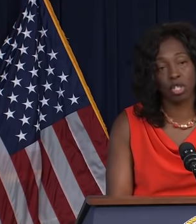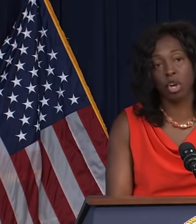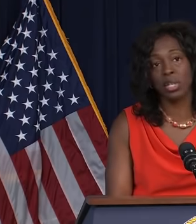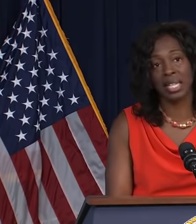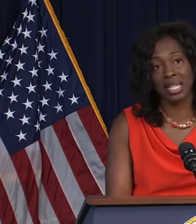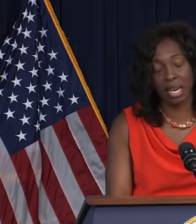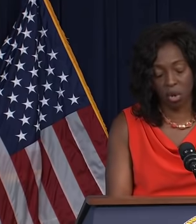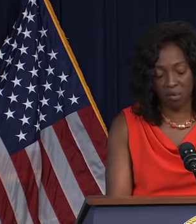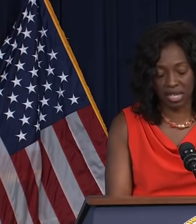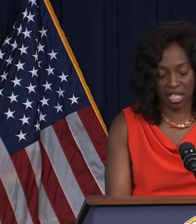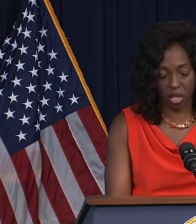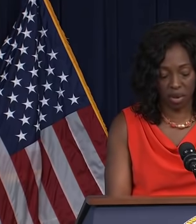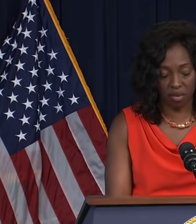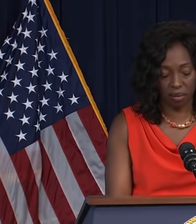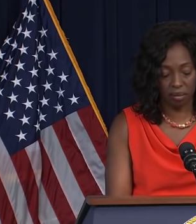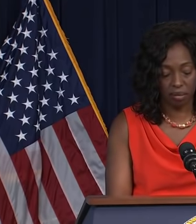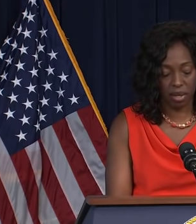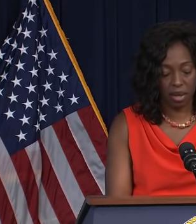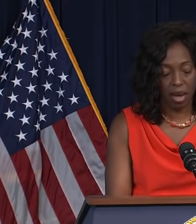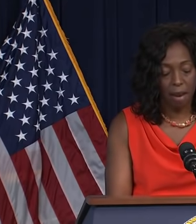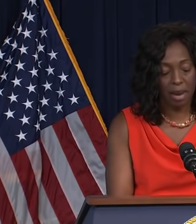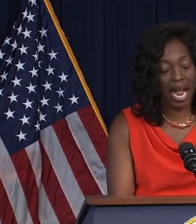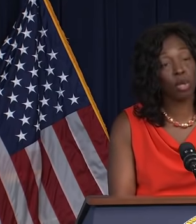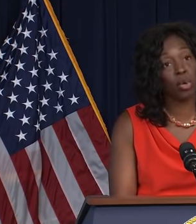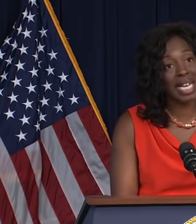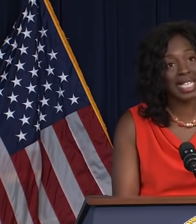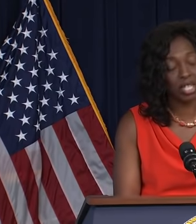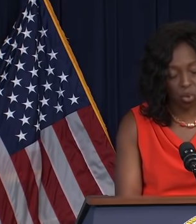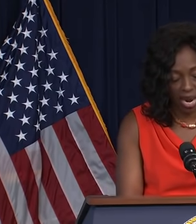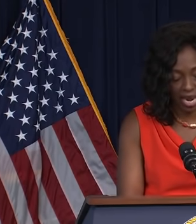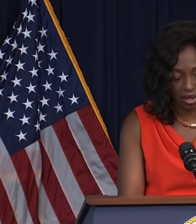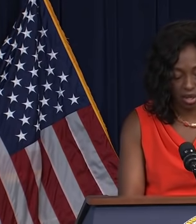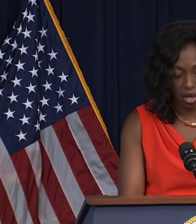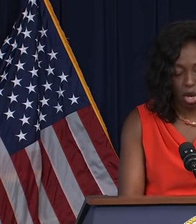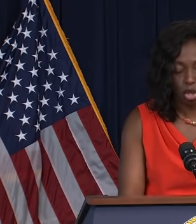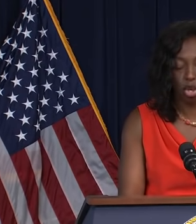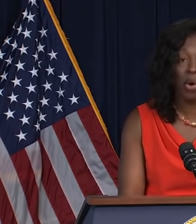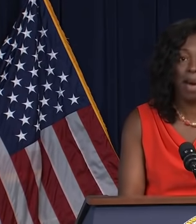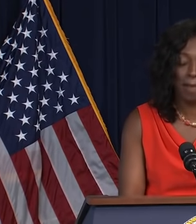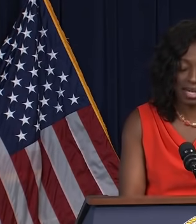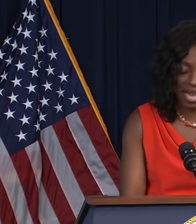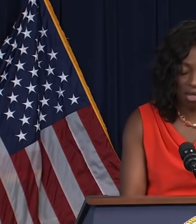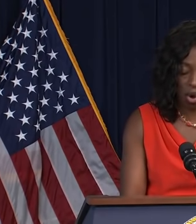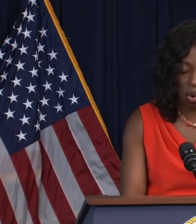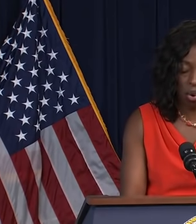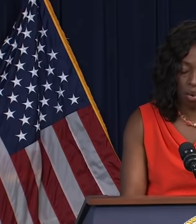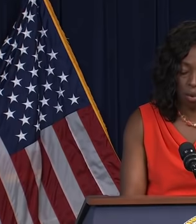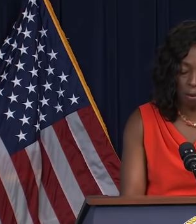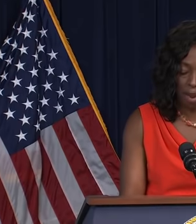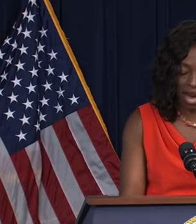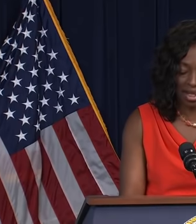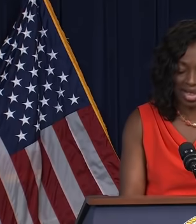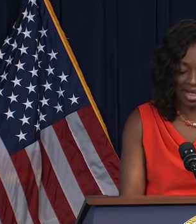that's last no maybe because- maybe and that level of I guess